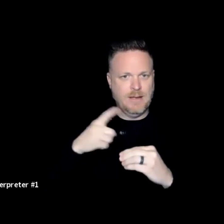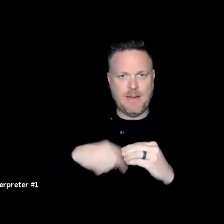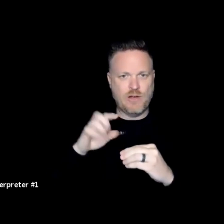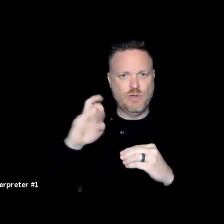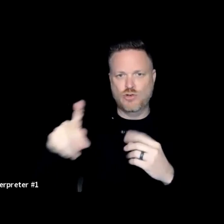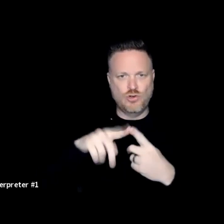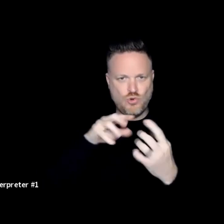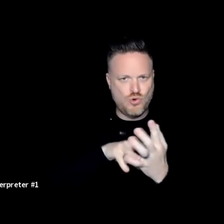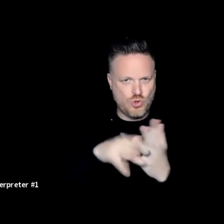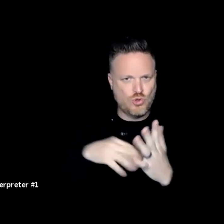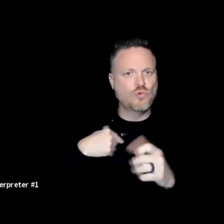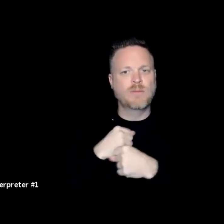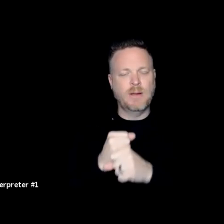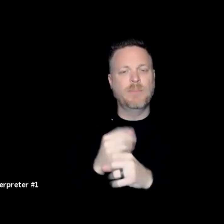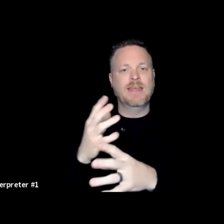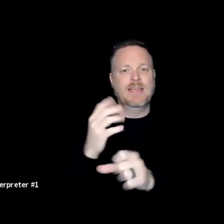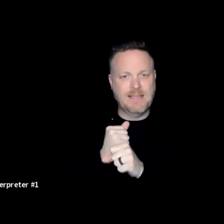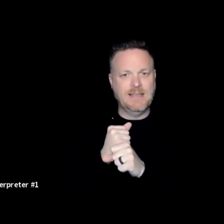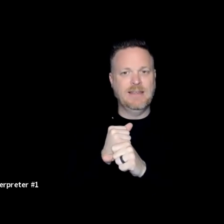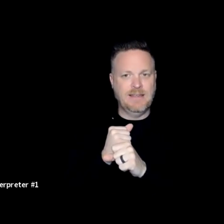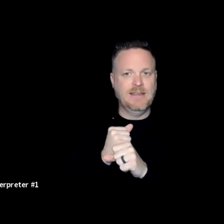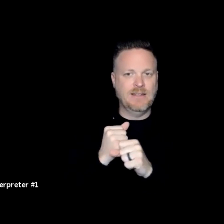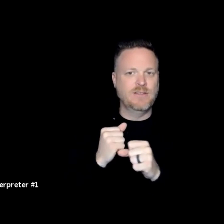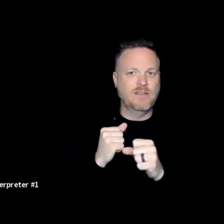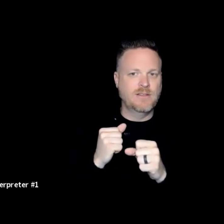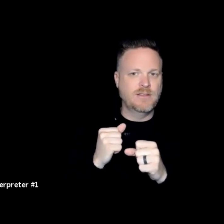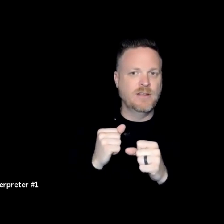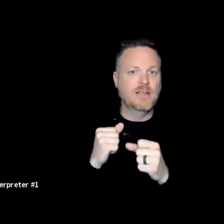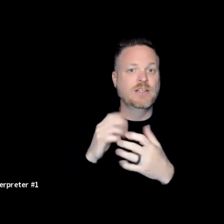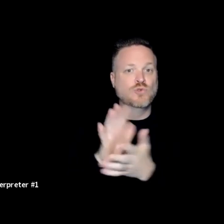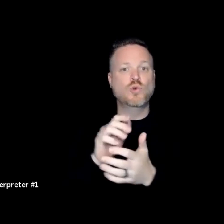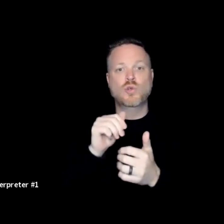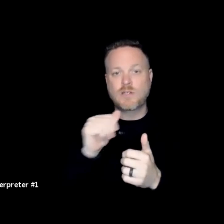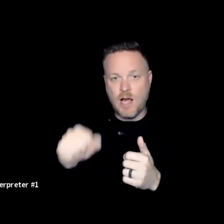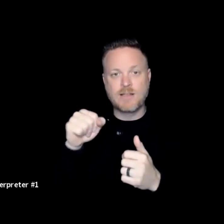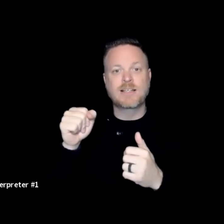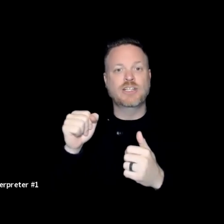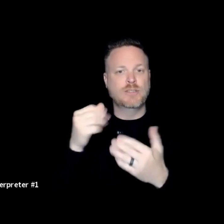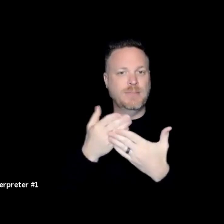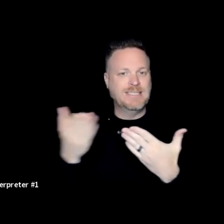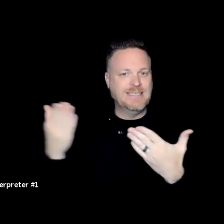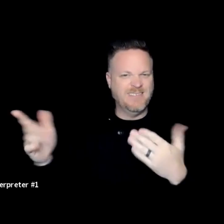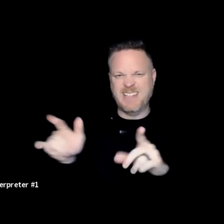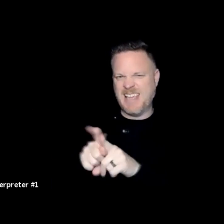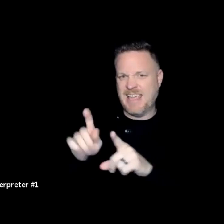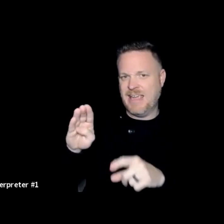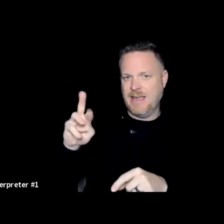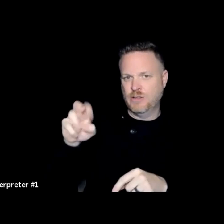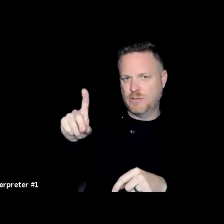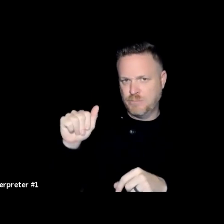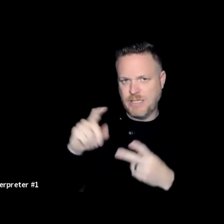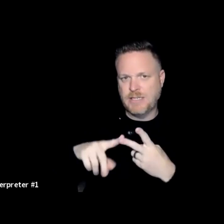So we created the get schooled on concussion materials as Brenda and David were talking about.